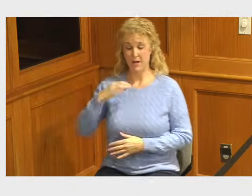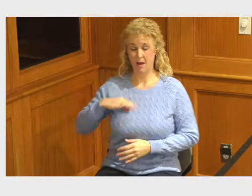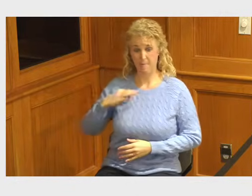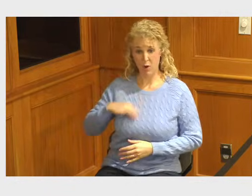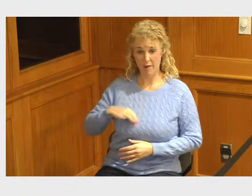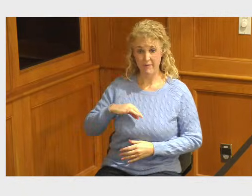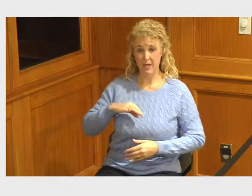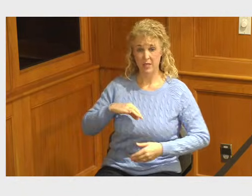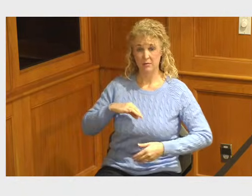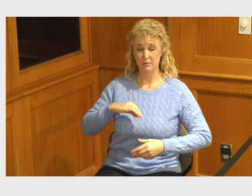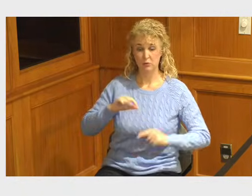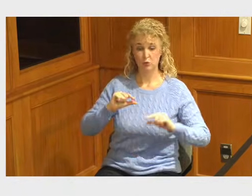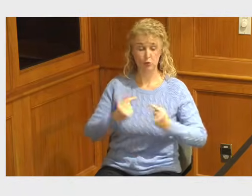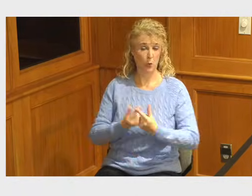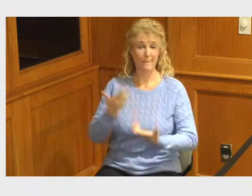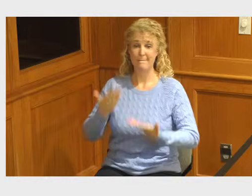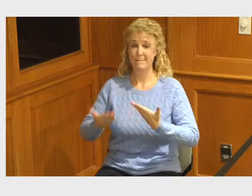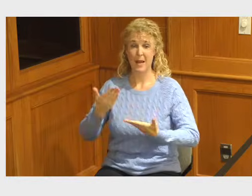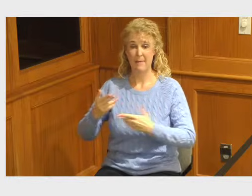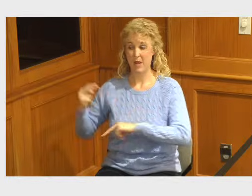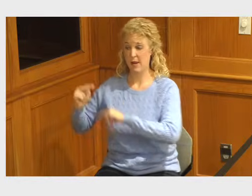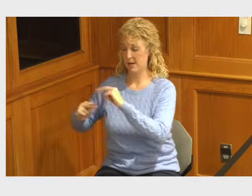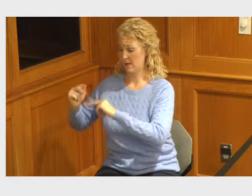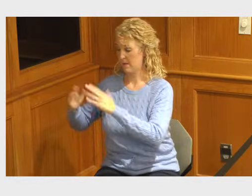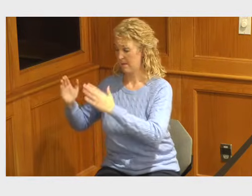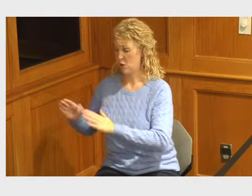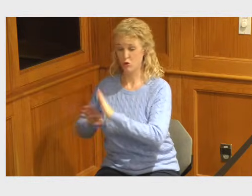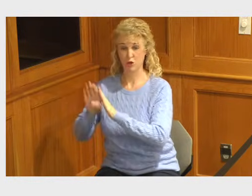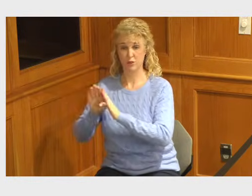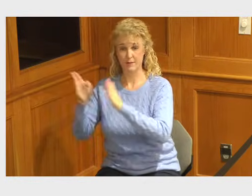partners. we're working with the builders, the developers. We're working with the community